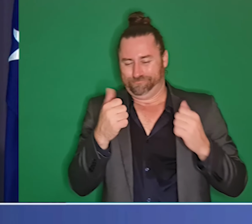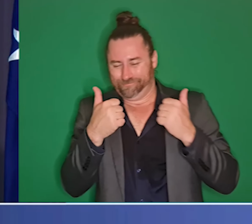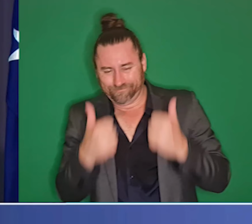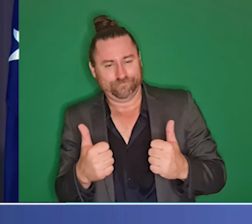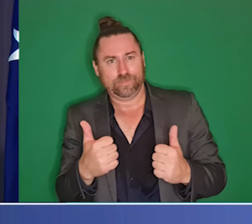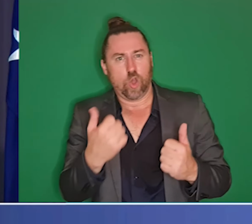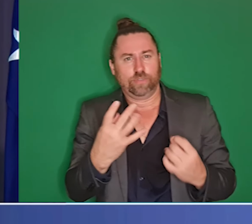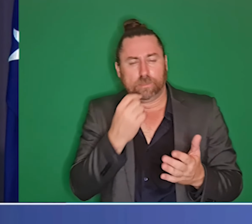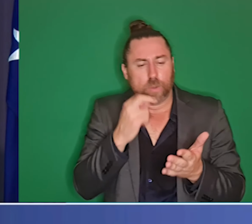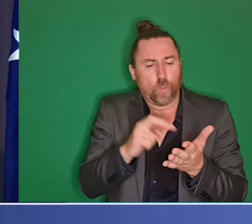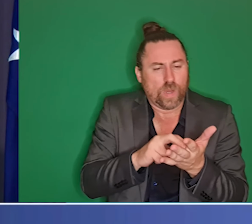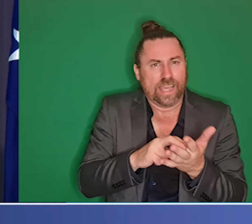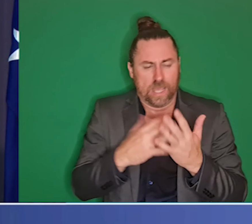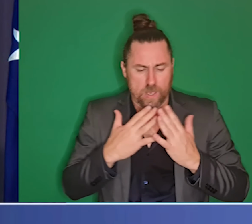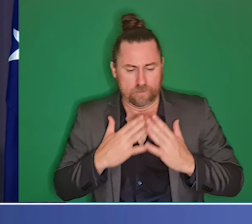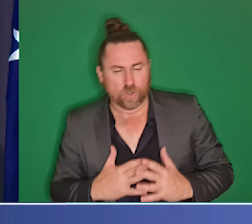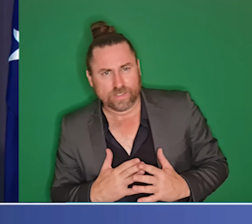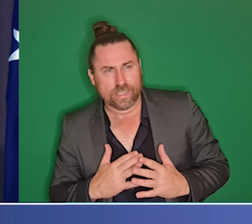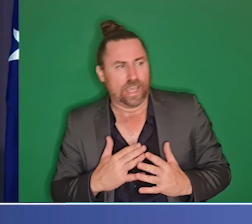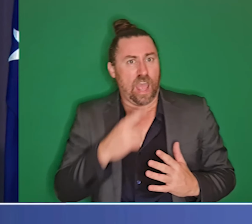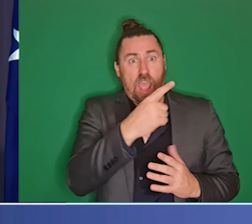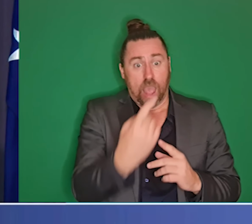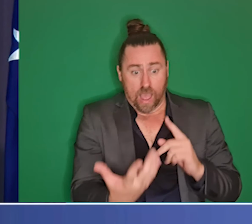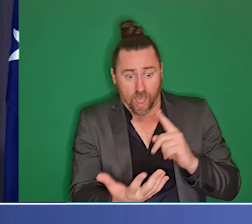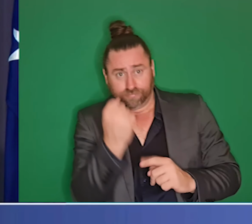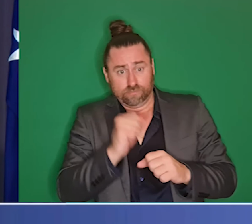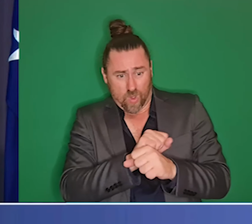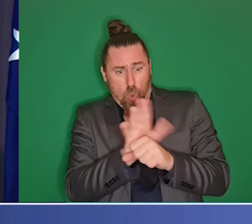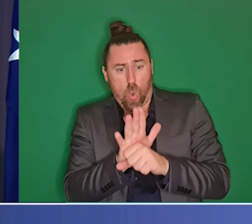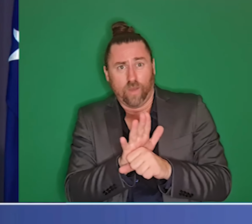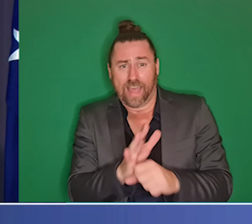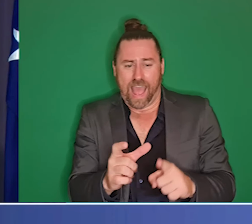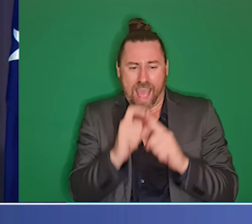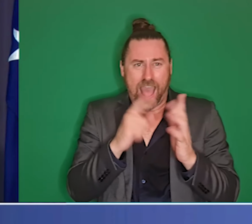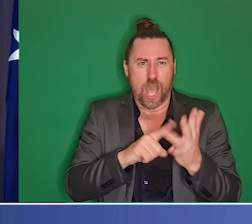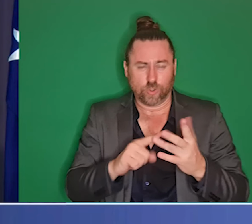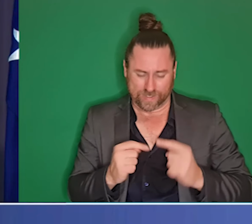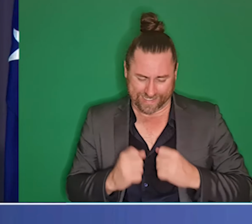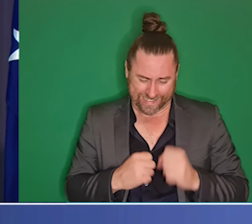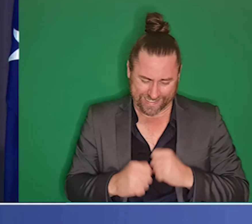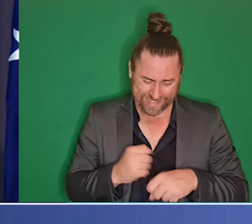and we know very clearly about now. And we do know what to do to prevent those deaths.